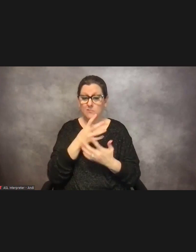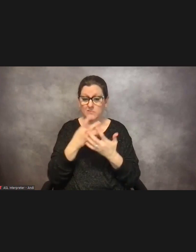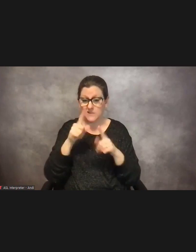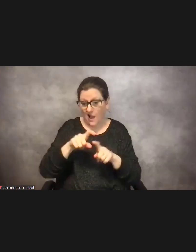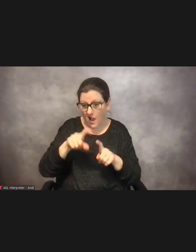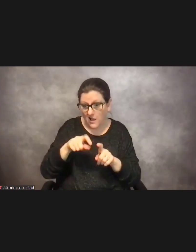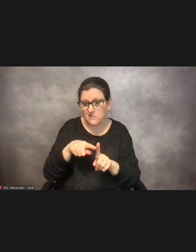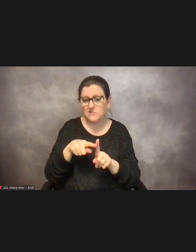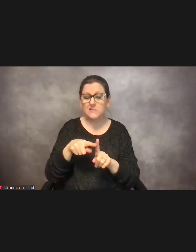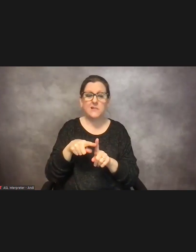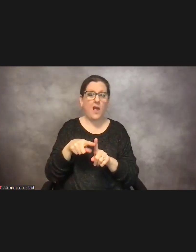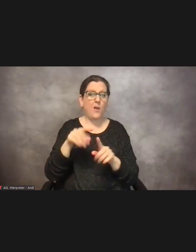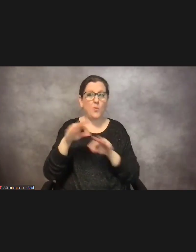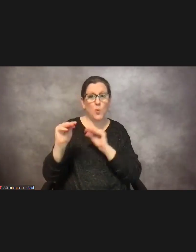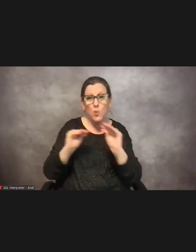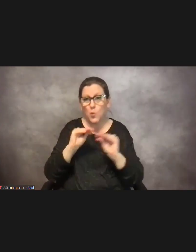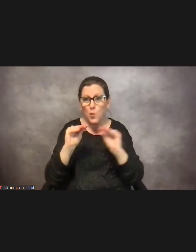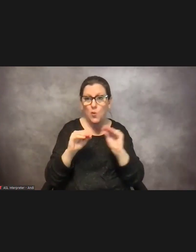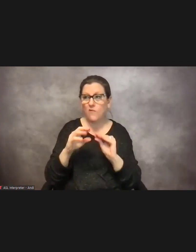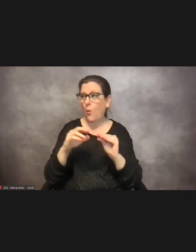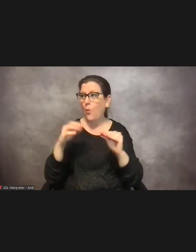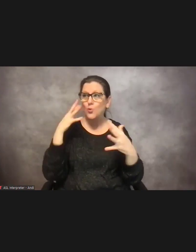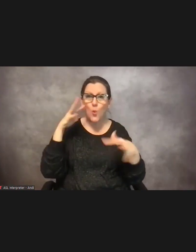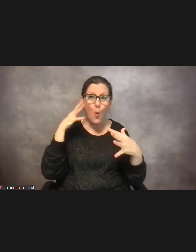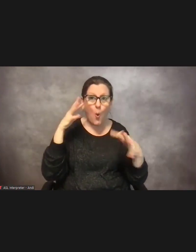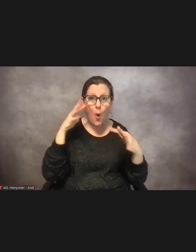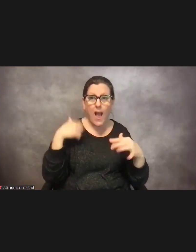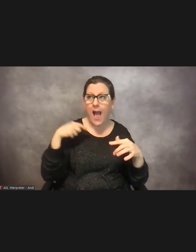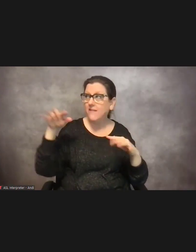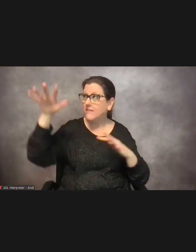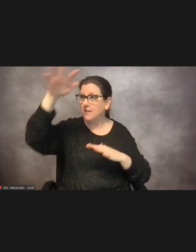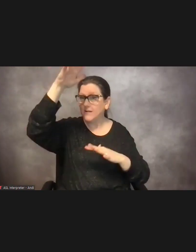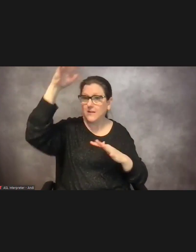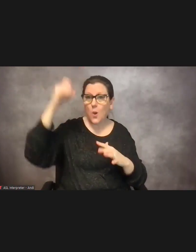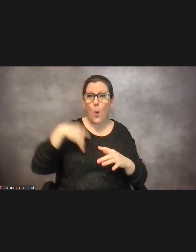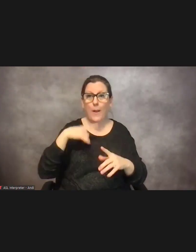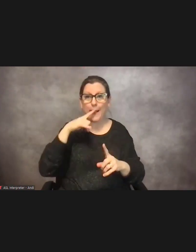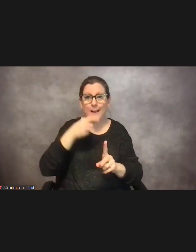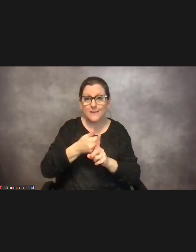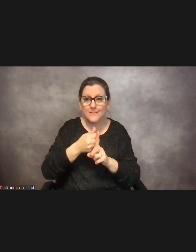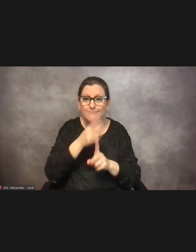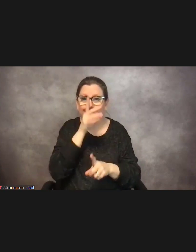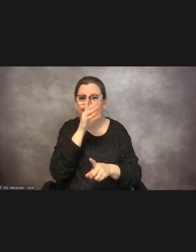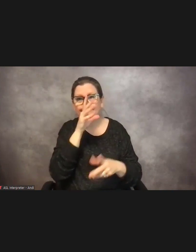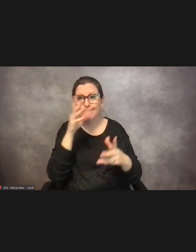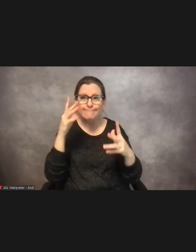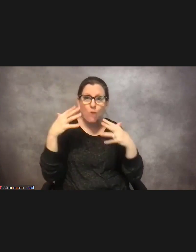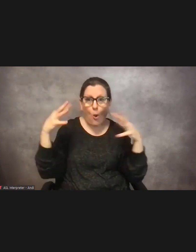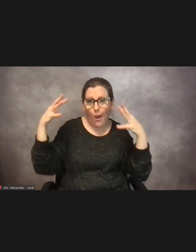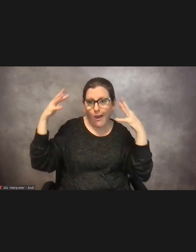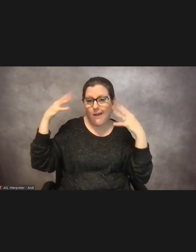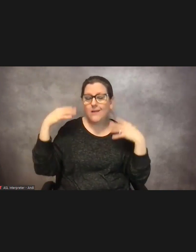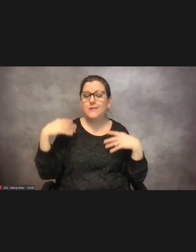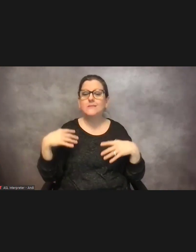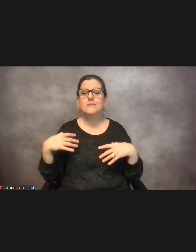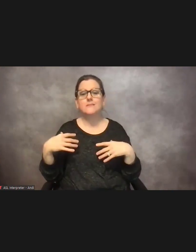or makes noises while screening, or if there's noise in the room, things you can do about that.